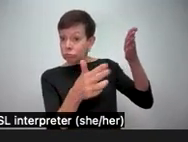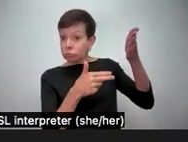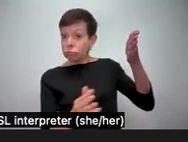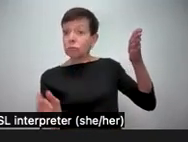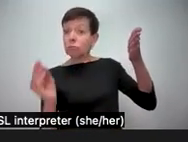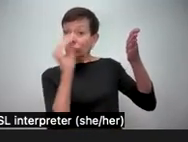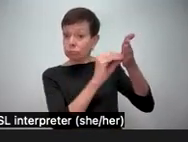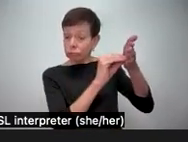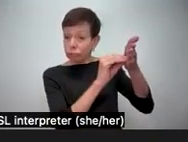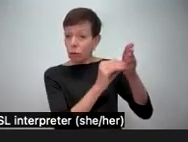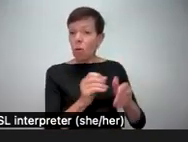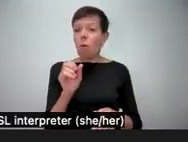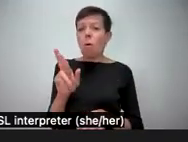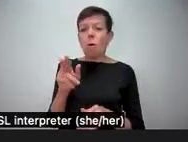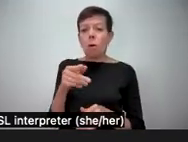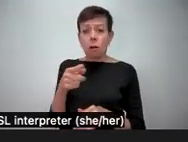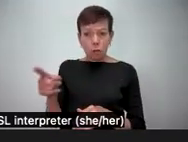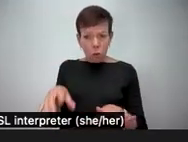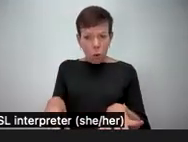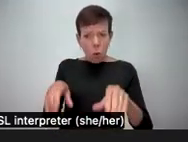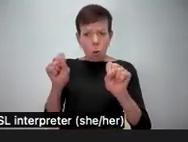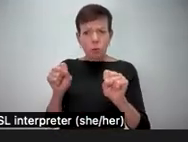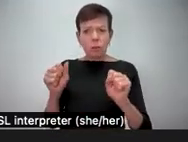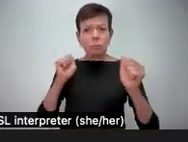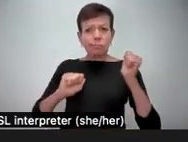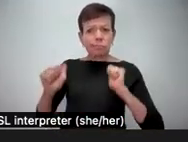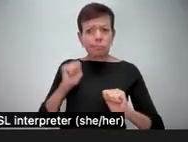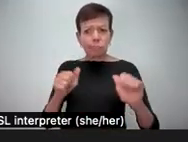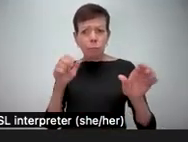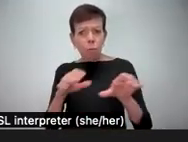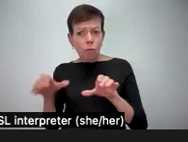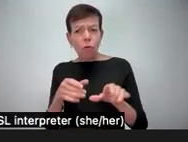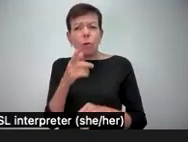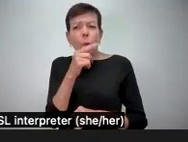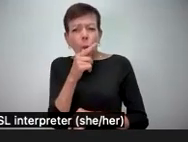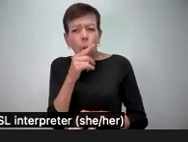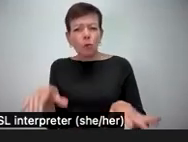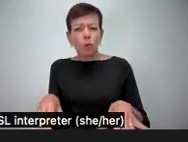know who's organizing that performance, who are the people behind the program?